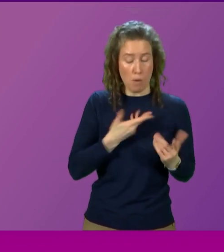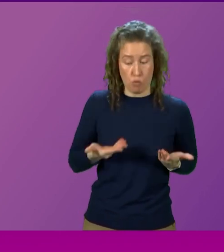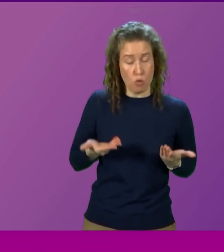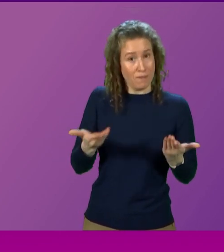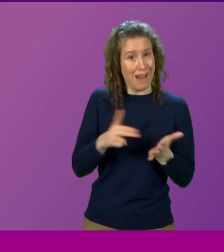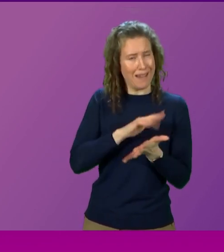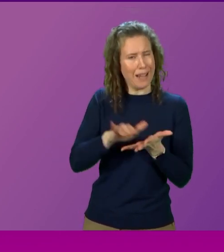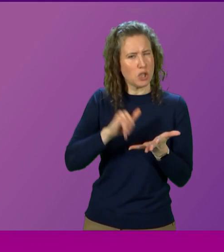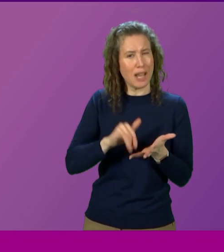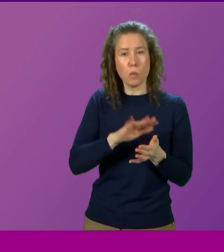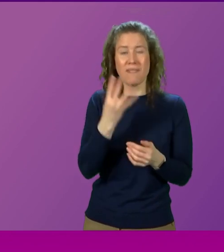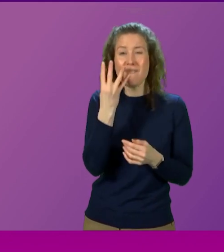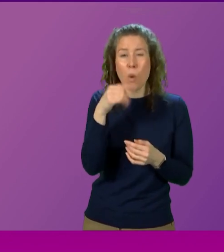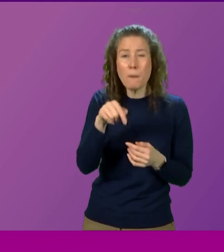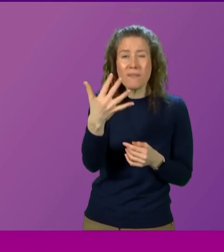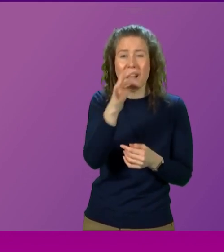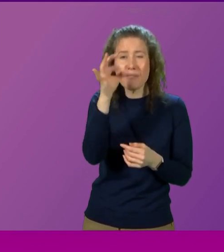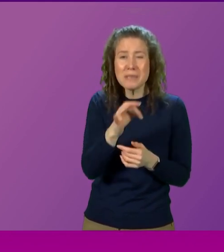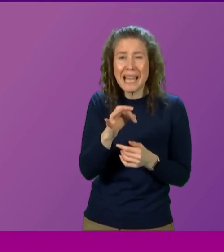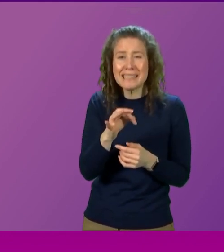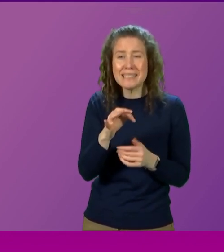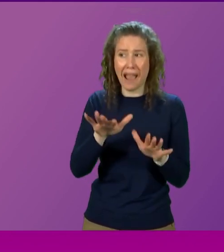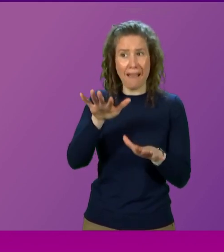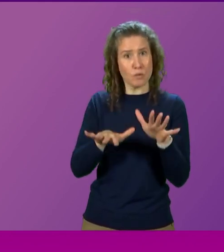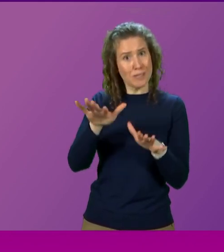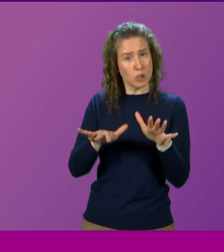NHS is 4.5 per cent on average.